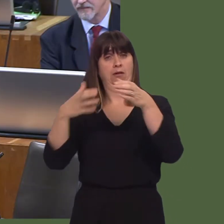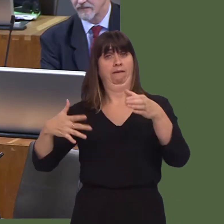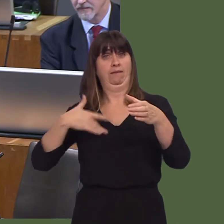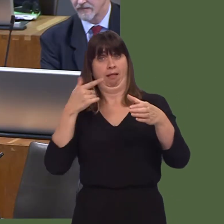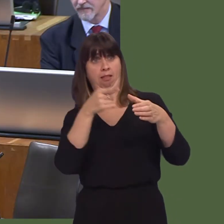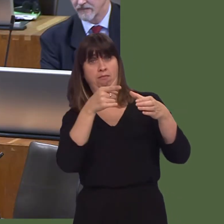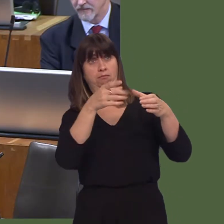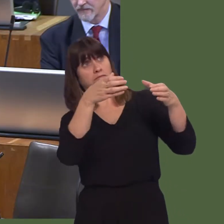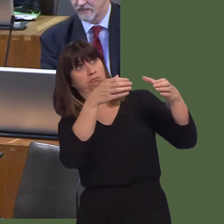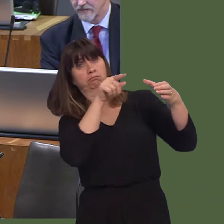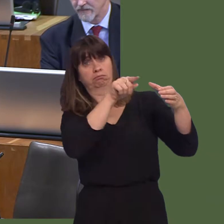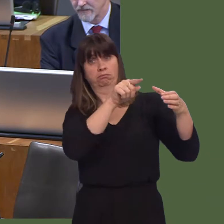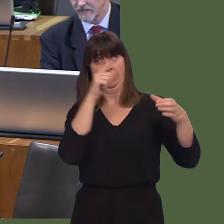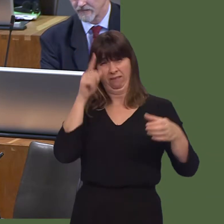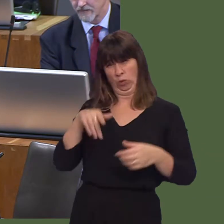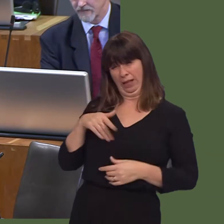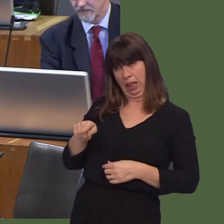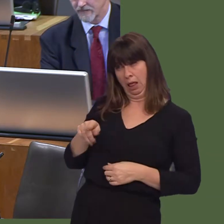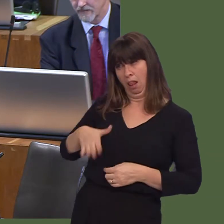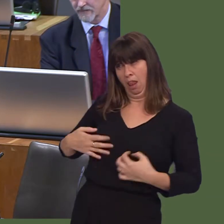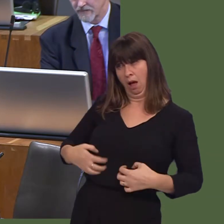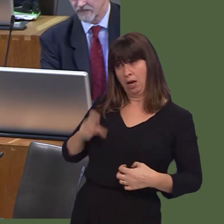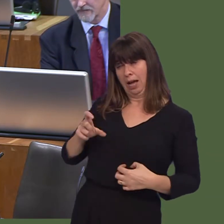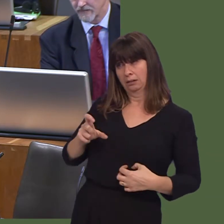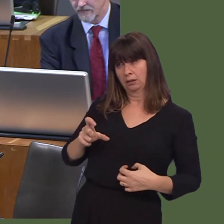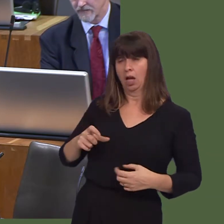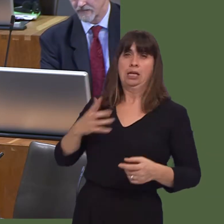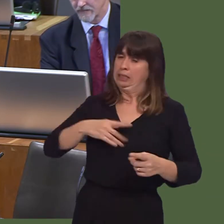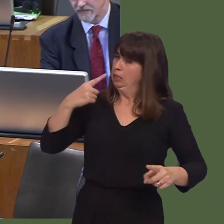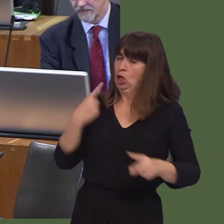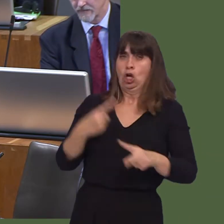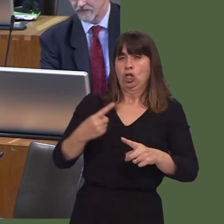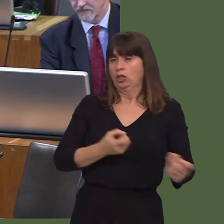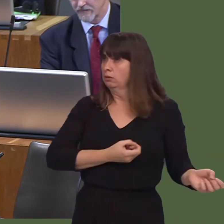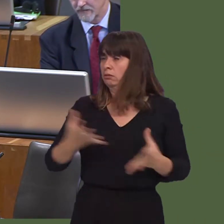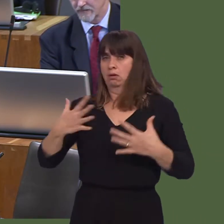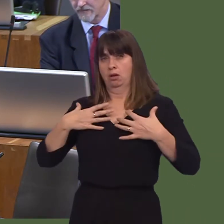for suspected lung cancer is an urgent chest x-ray for people aged 40 and over with defined